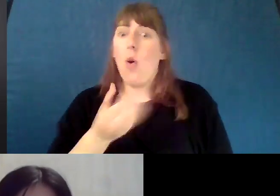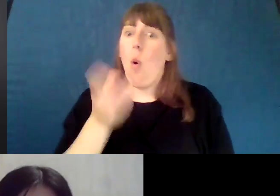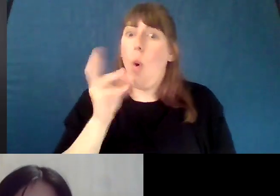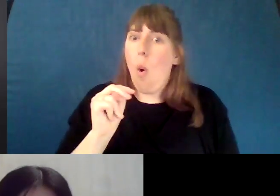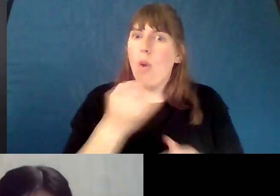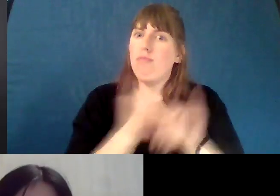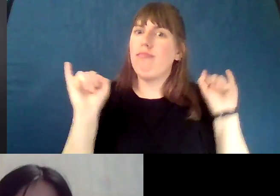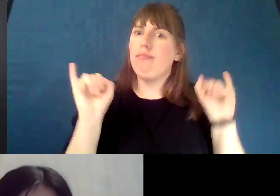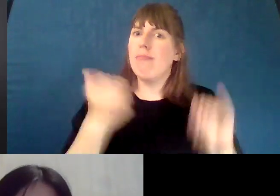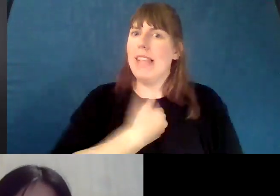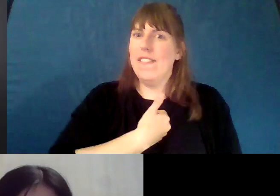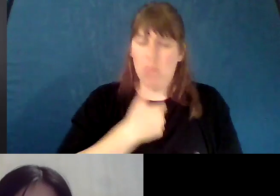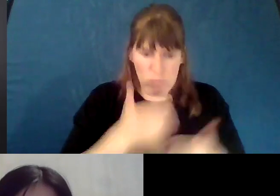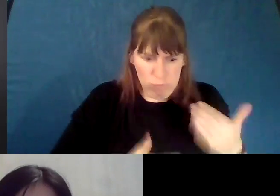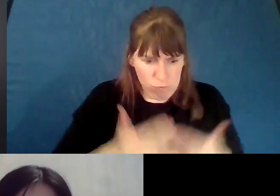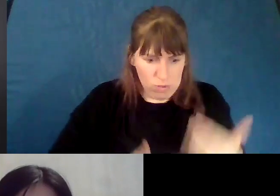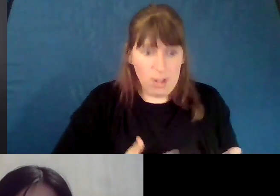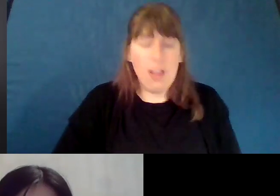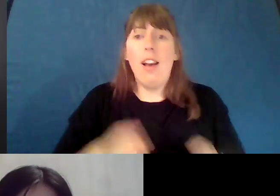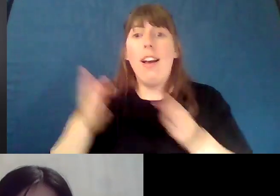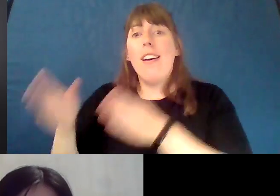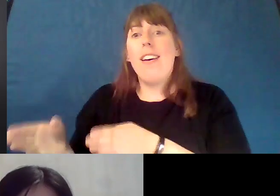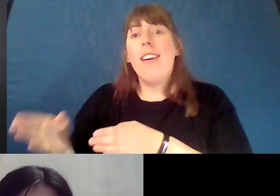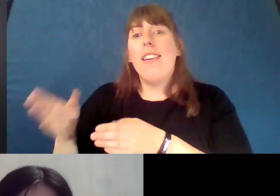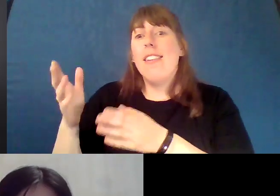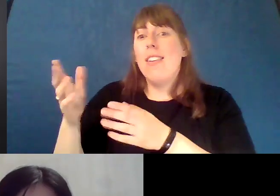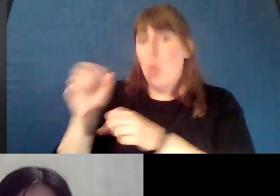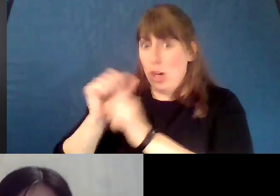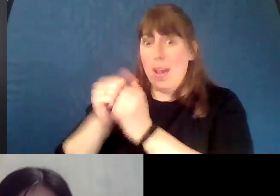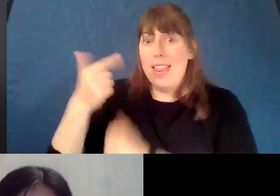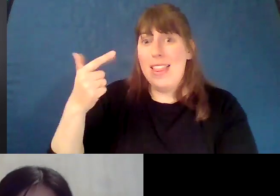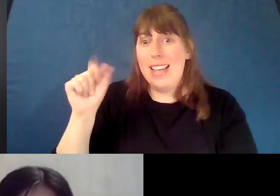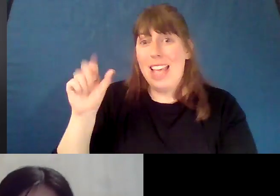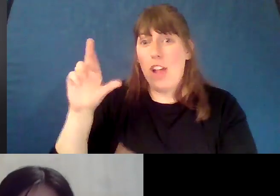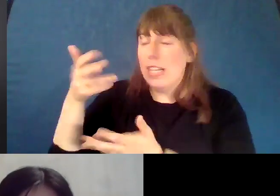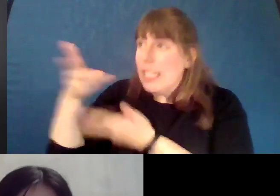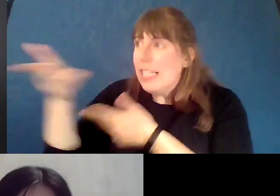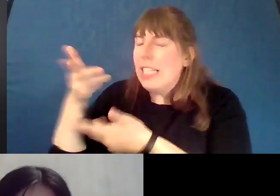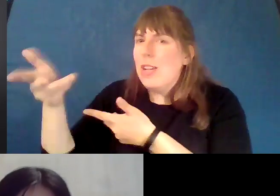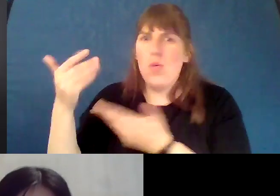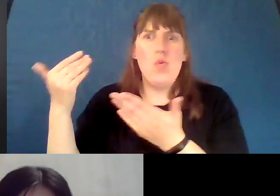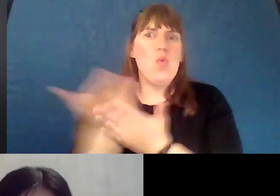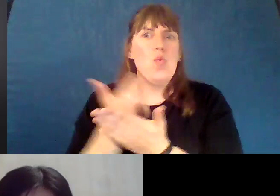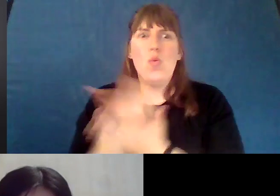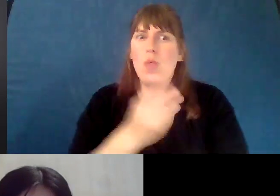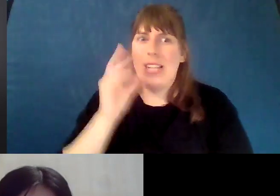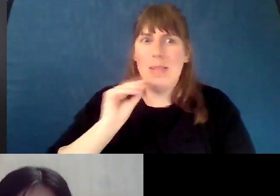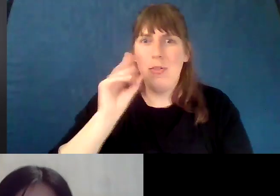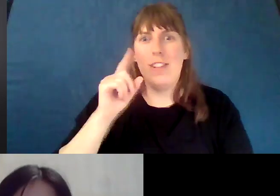So working within an institution is like a really, really new experience for us. You know,